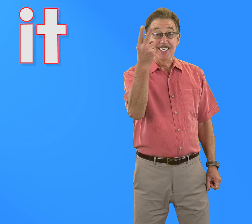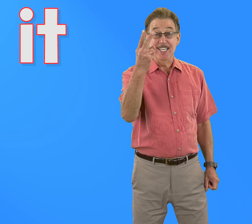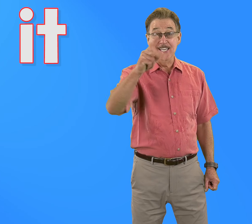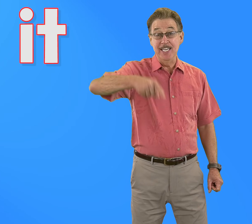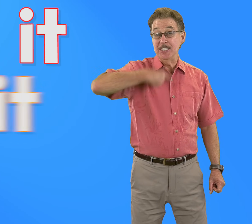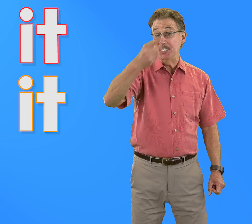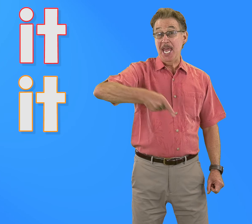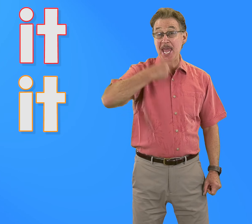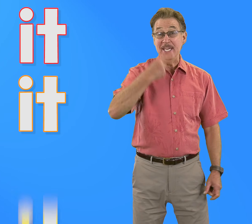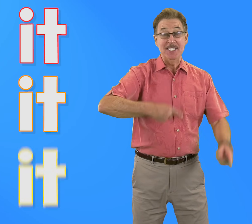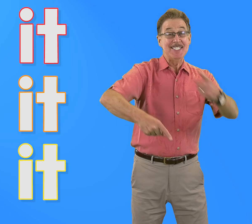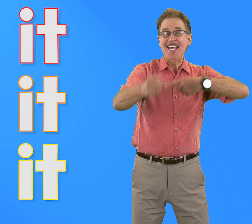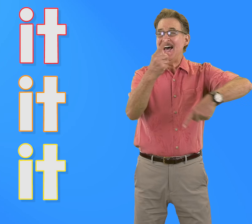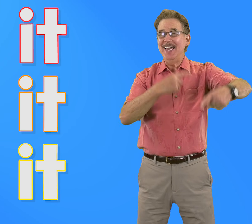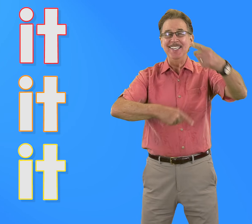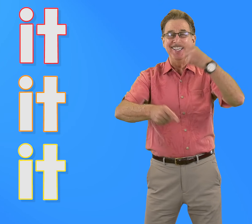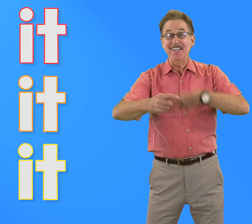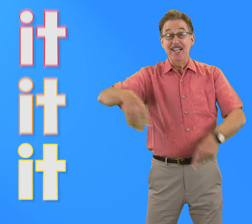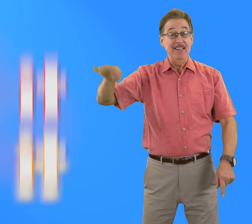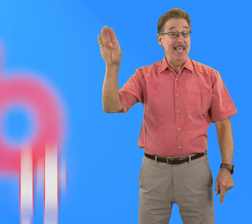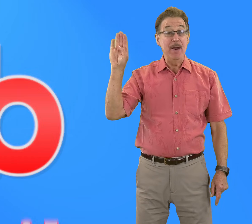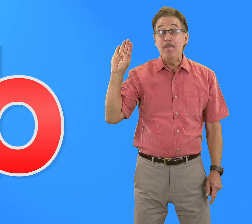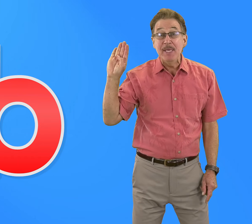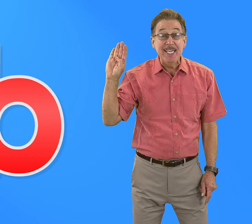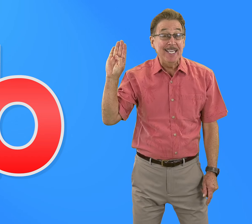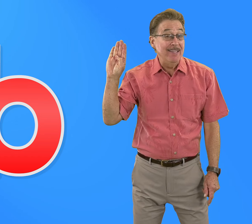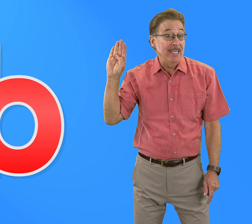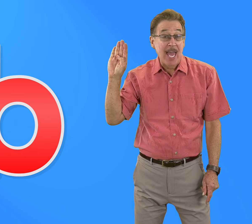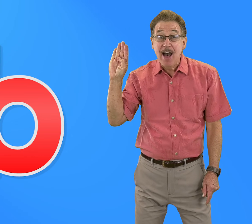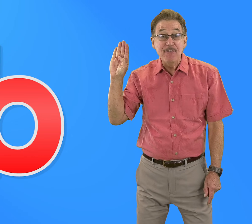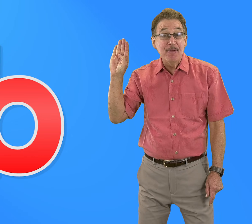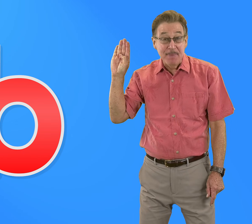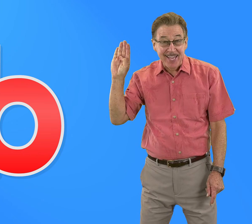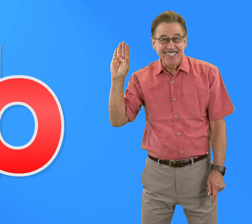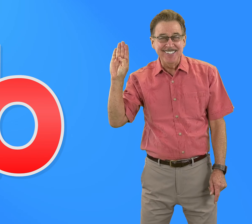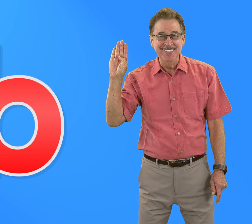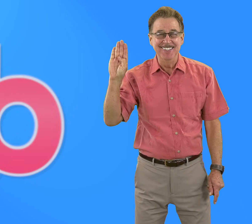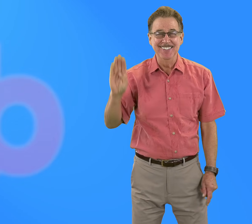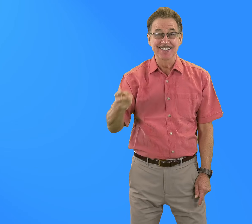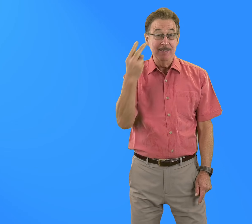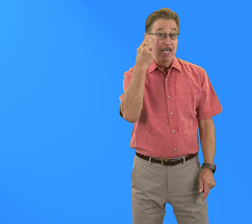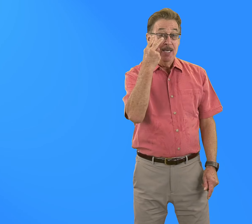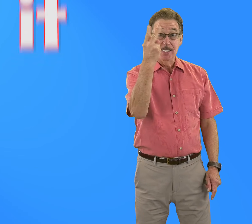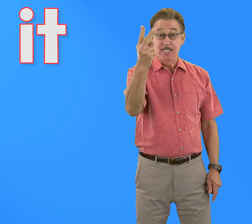See it, Say it, Sign it Letter Bb in the alphabet